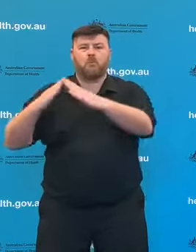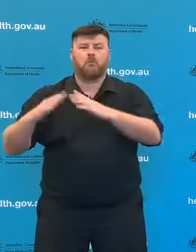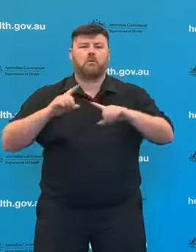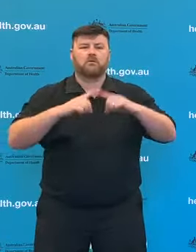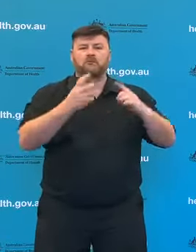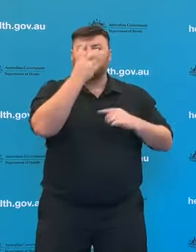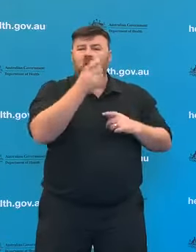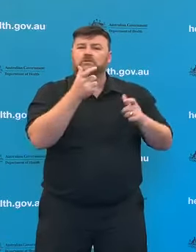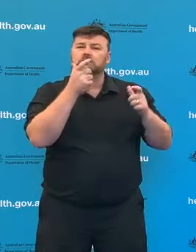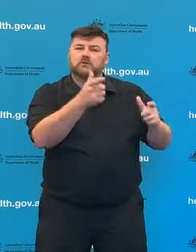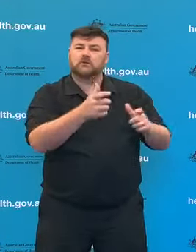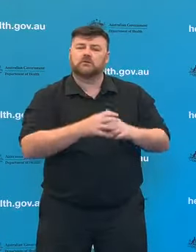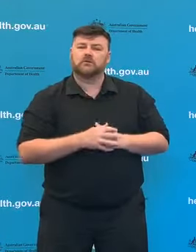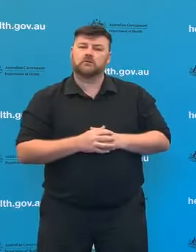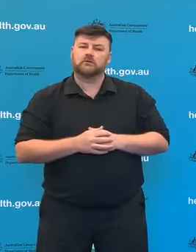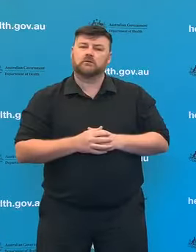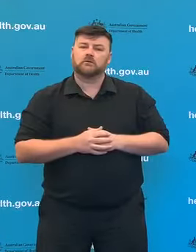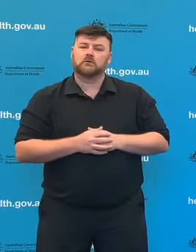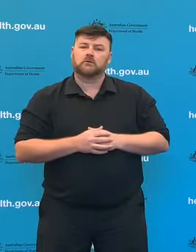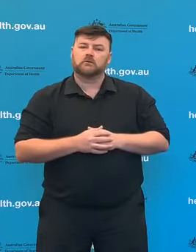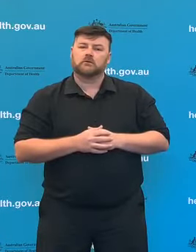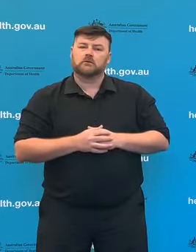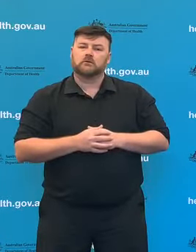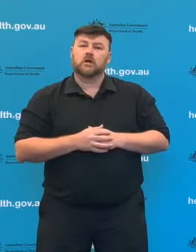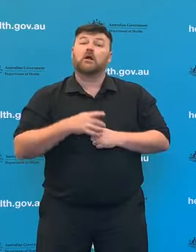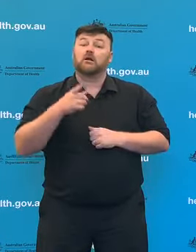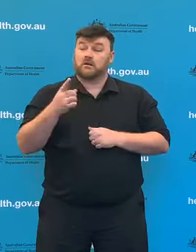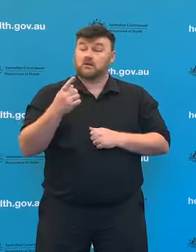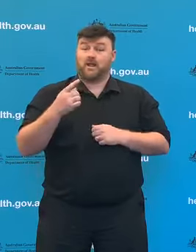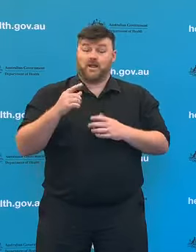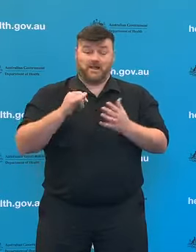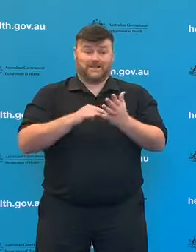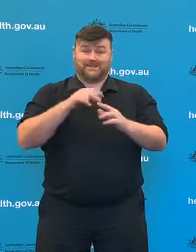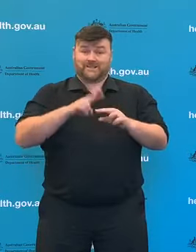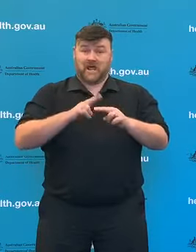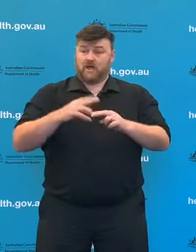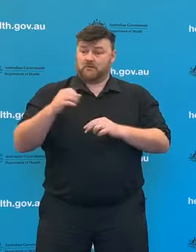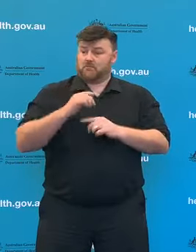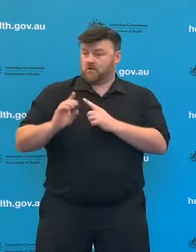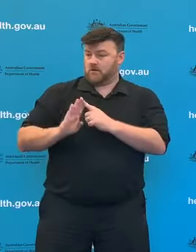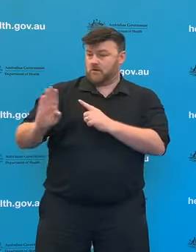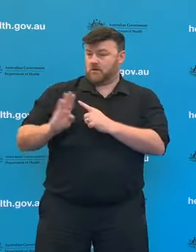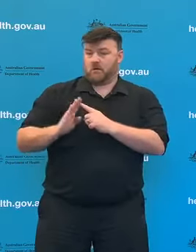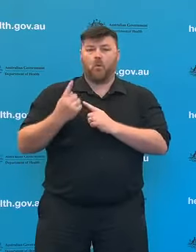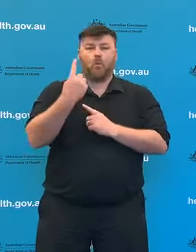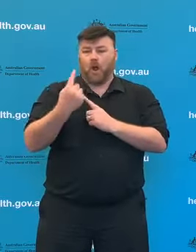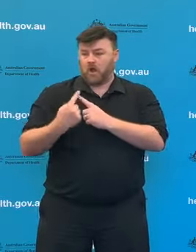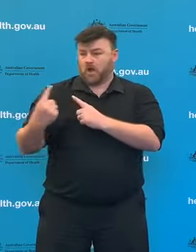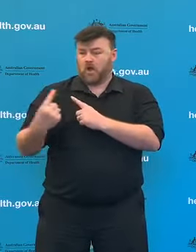Australia. And the issue of the movement of workers between our sites is one of